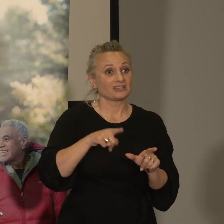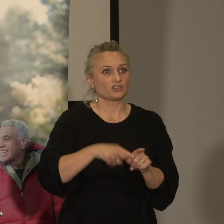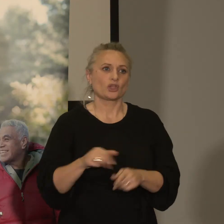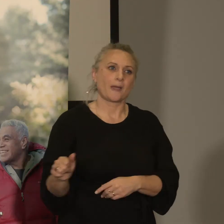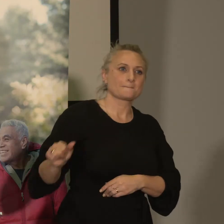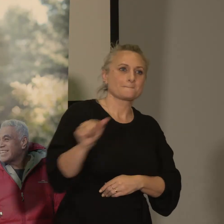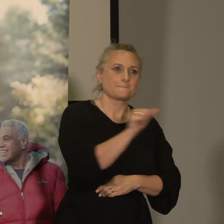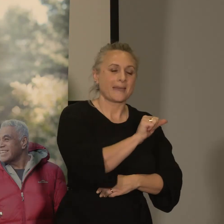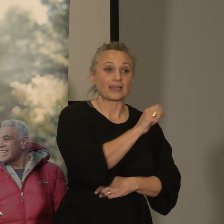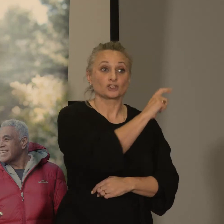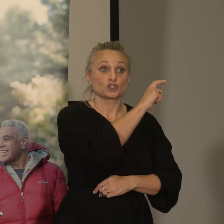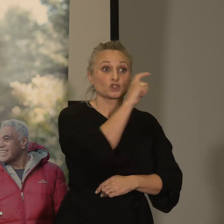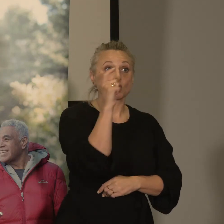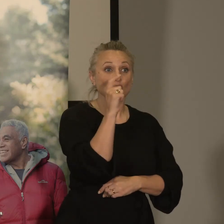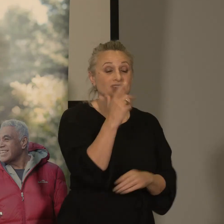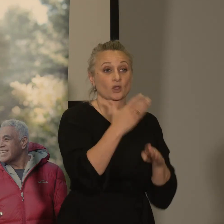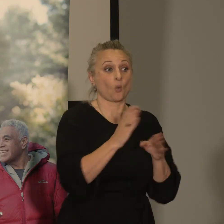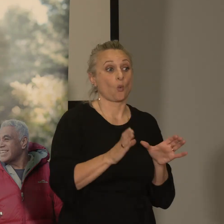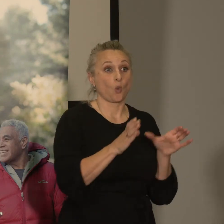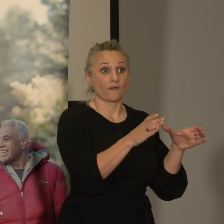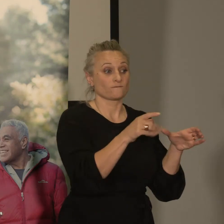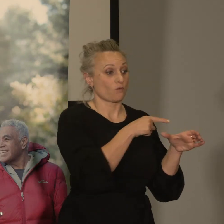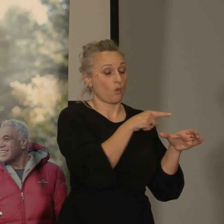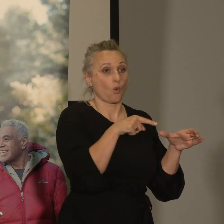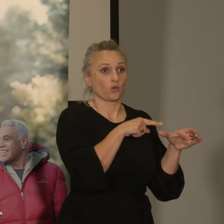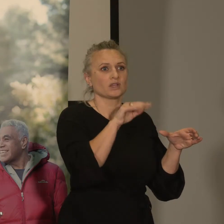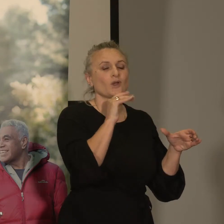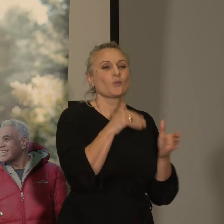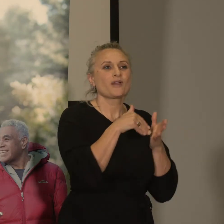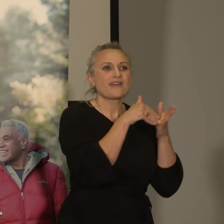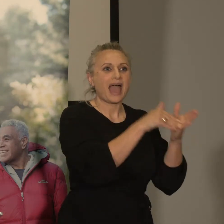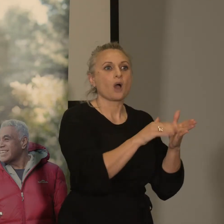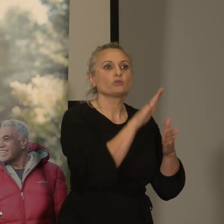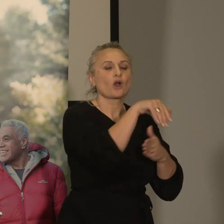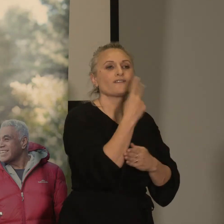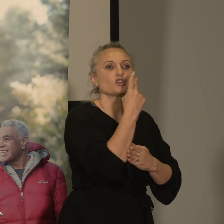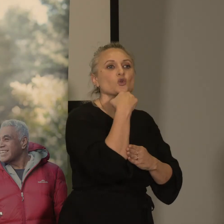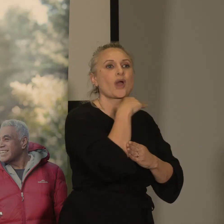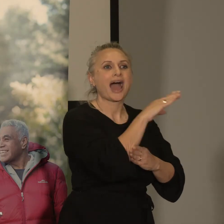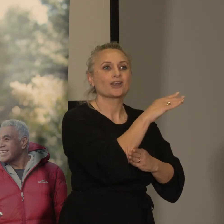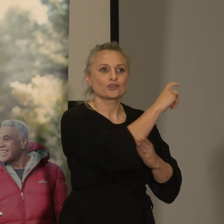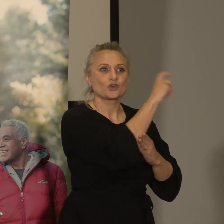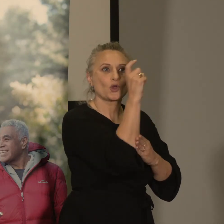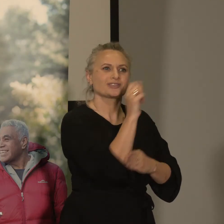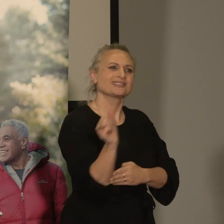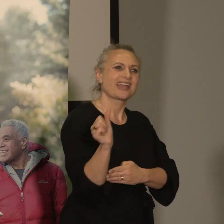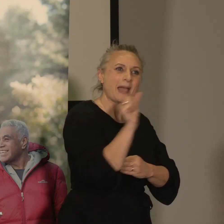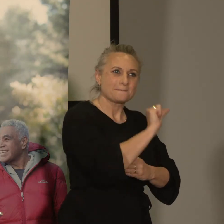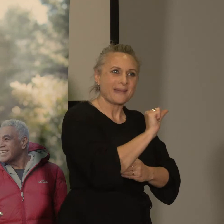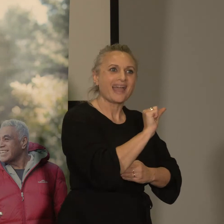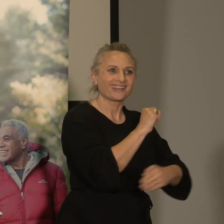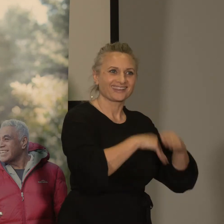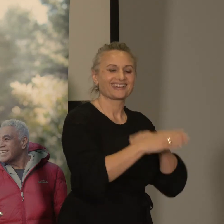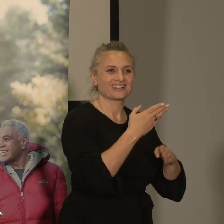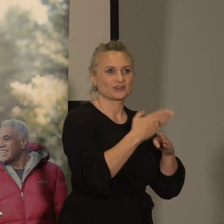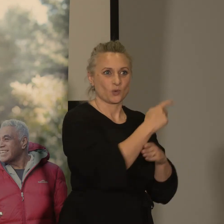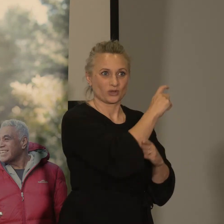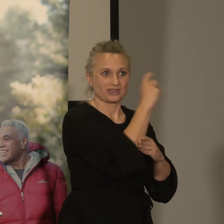system. This year, the return to nursing workforce support fund has helped more than 200